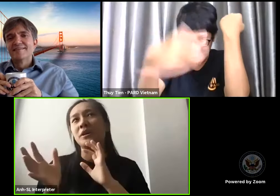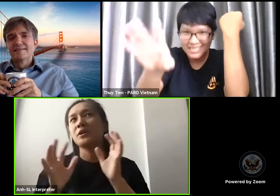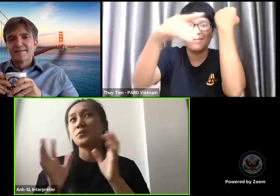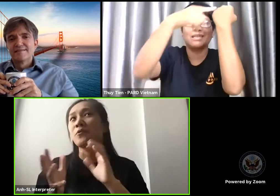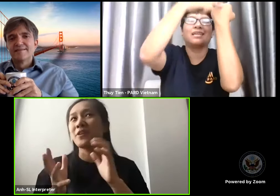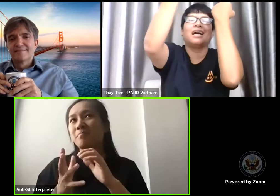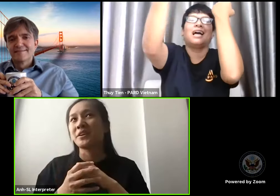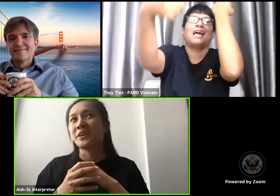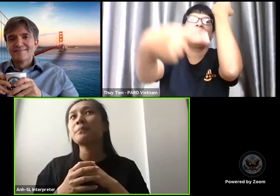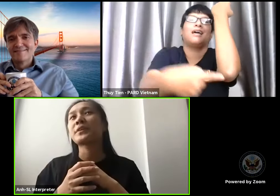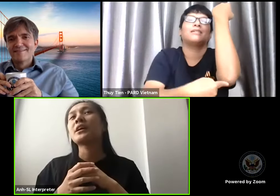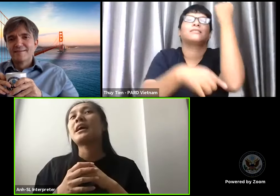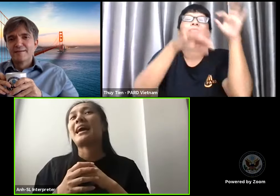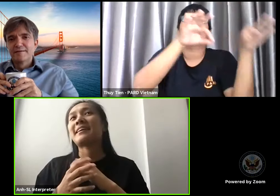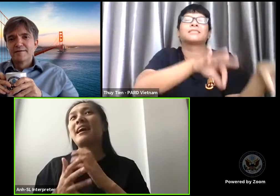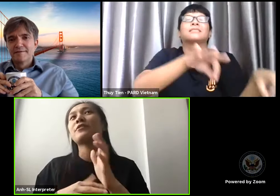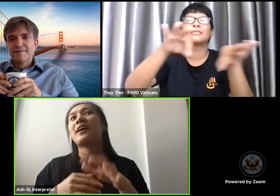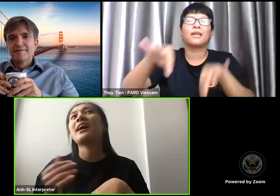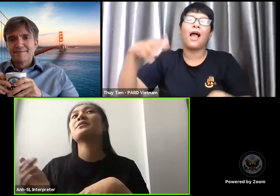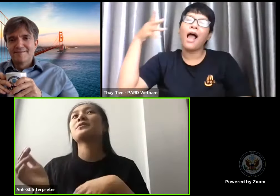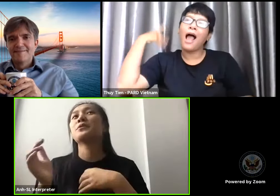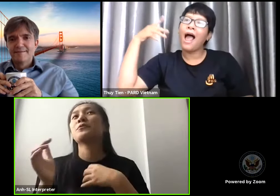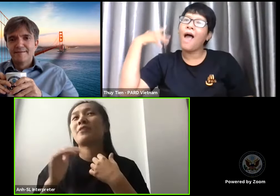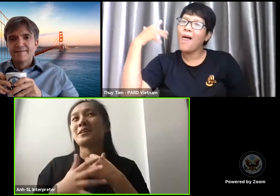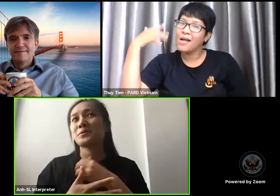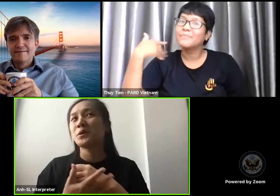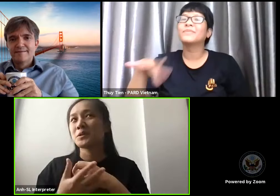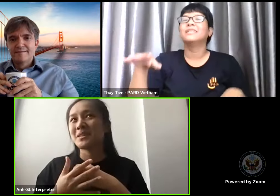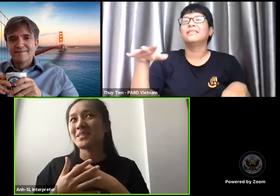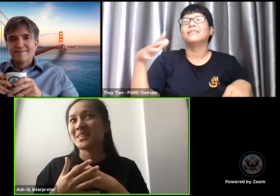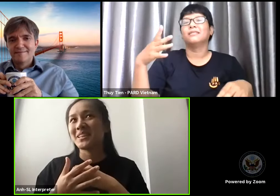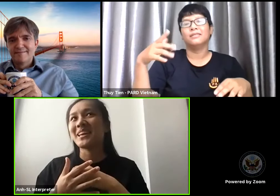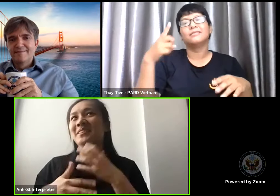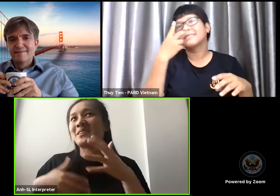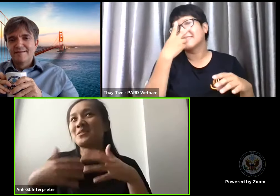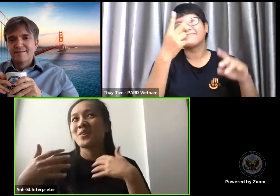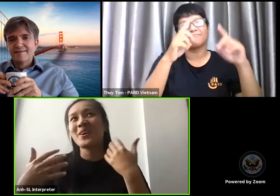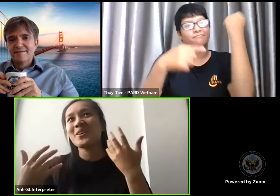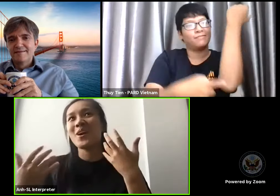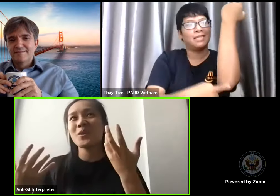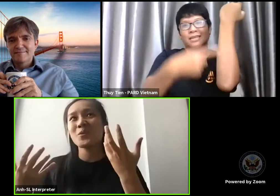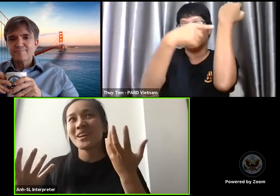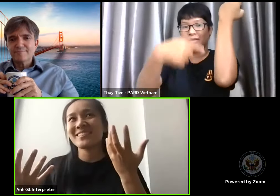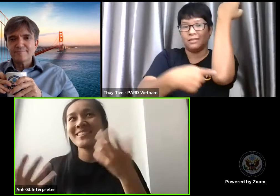to November, and then after that you fly to Ho Chi Minh City and enjoy the hot weather,